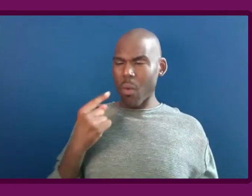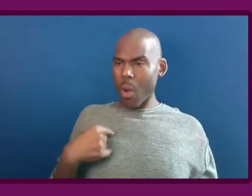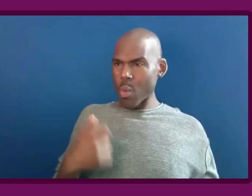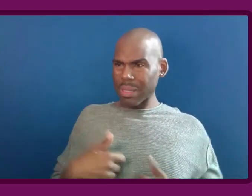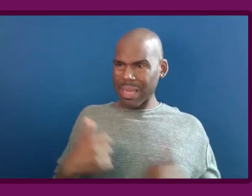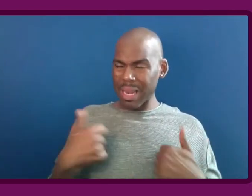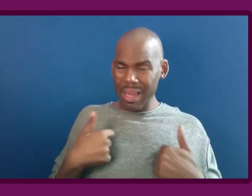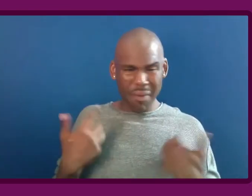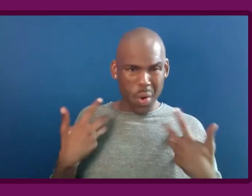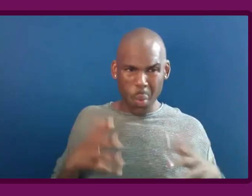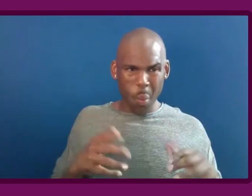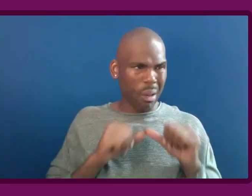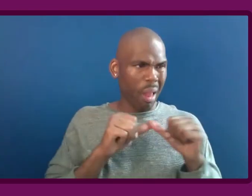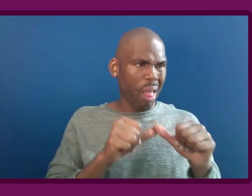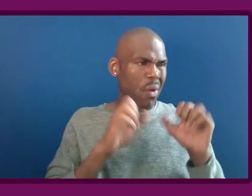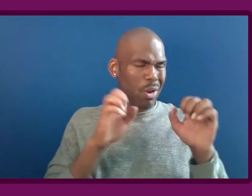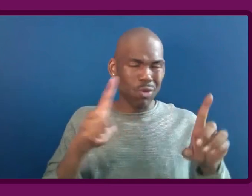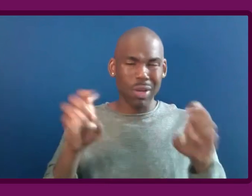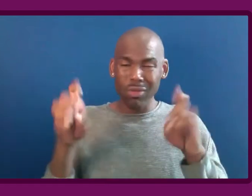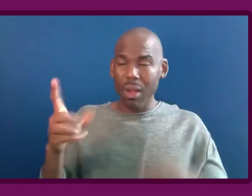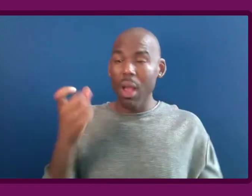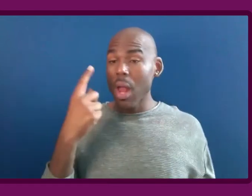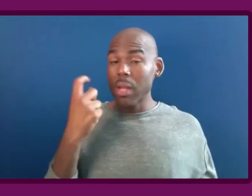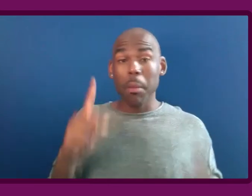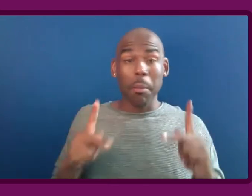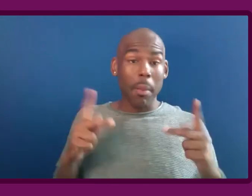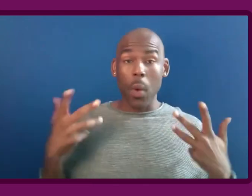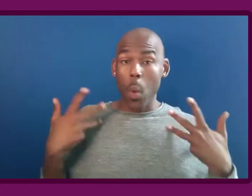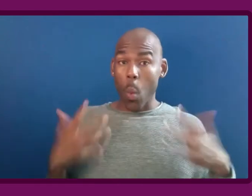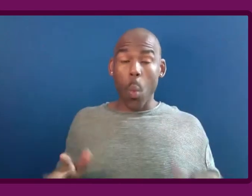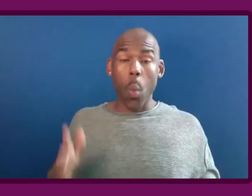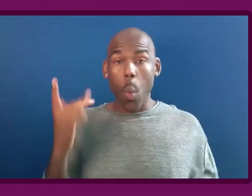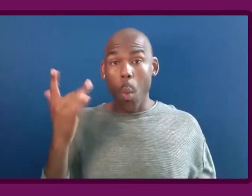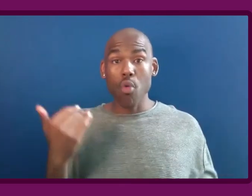to live. I don't want to keep on educating. I understand if people don't want to do it,